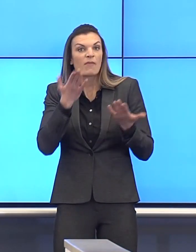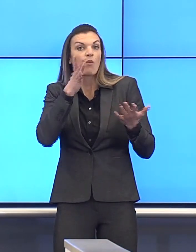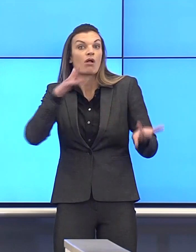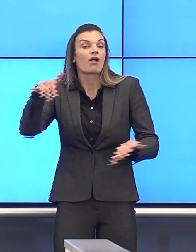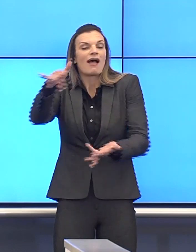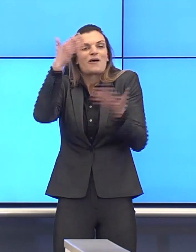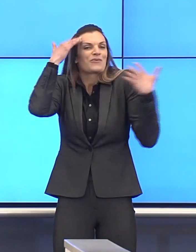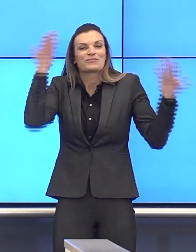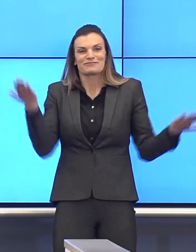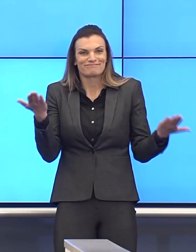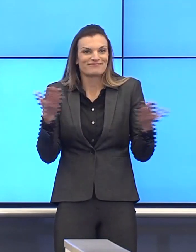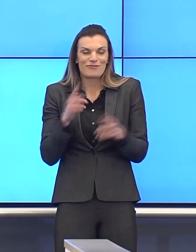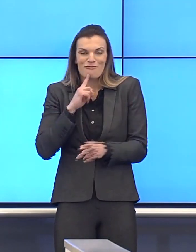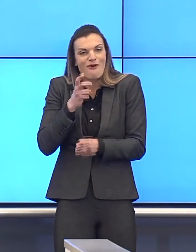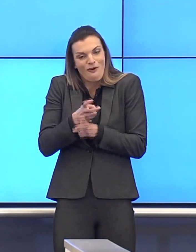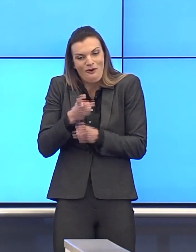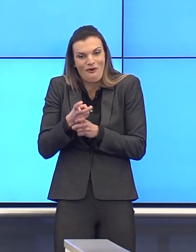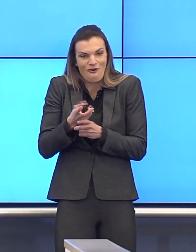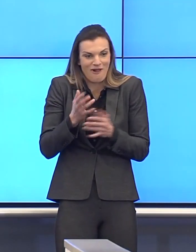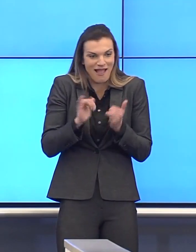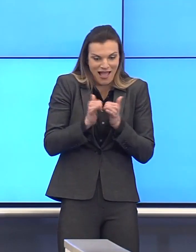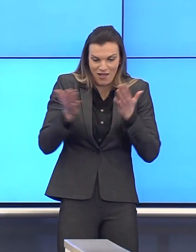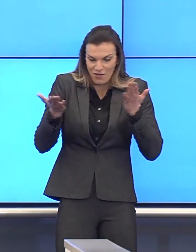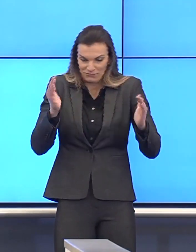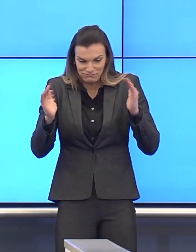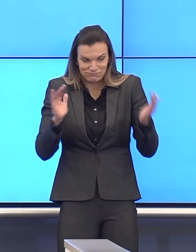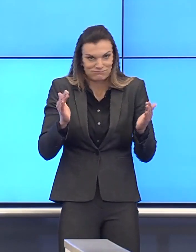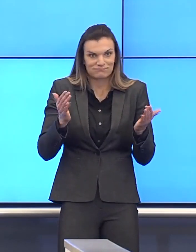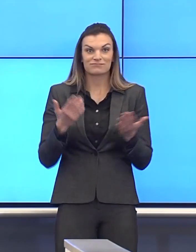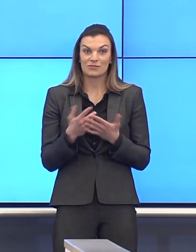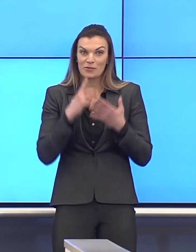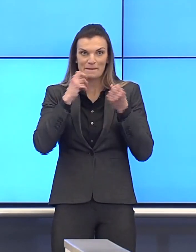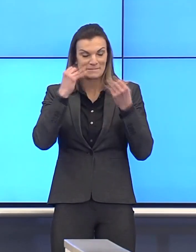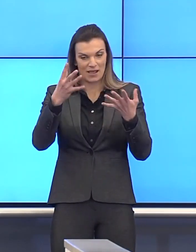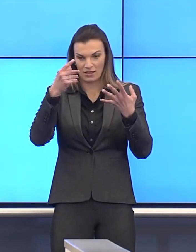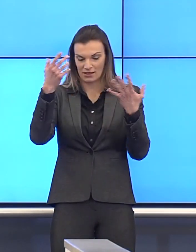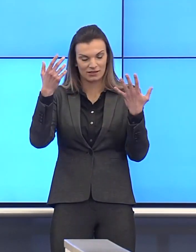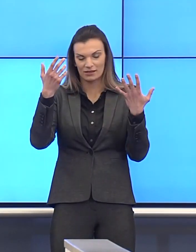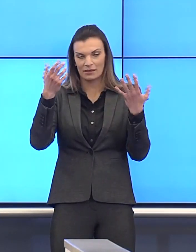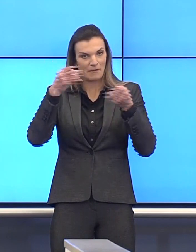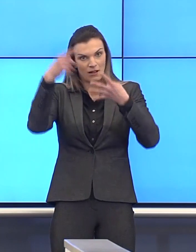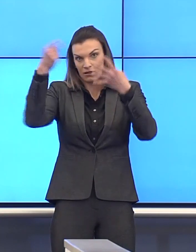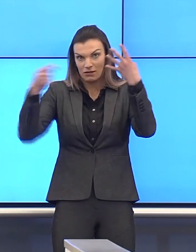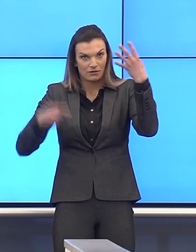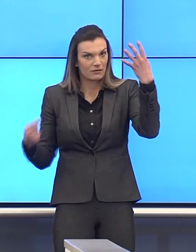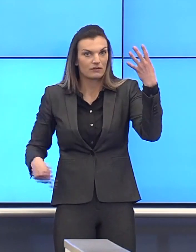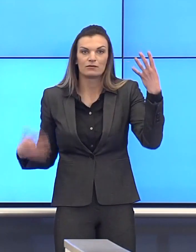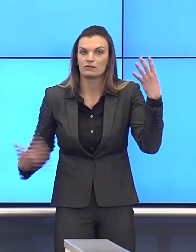PROTOCOLS AND THE ACCESS TO P.P.E. FOR SECTORS OF THE ECONOMY. AND SO THERE ARE A LOT OF